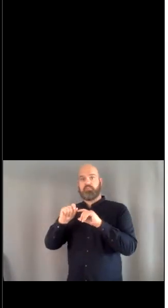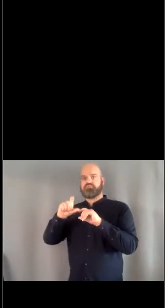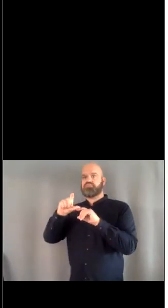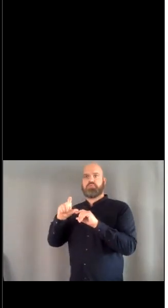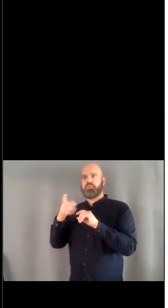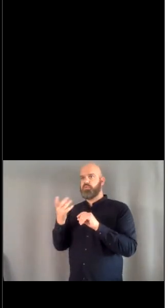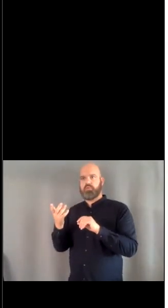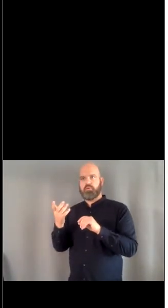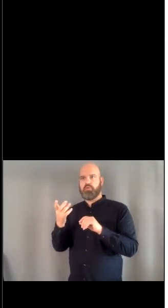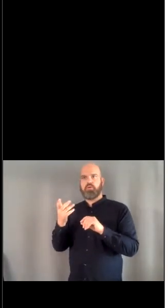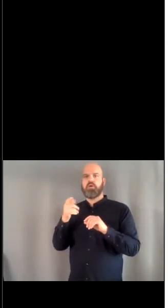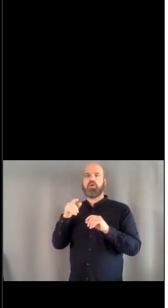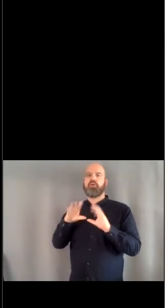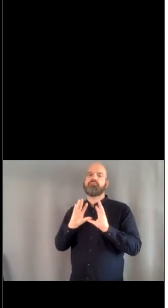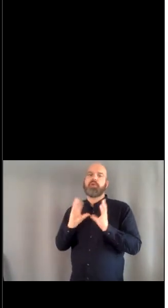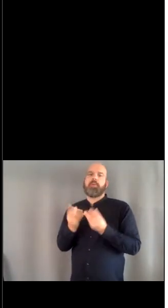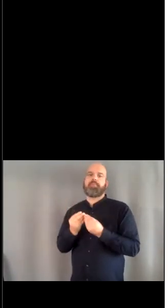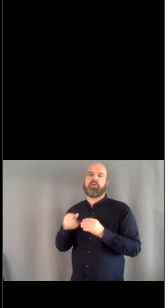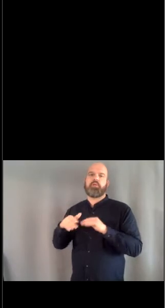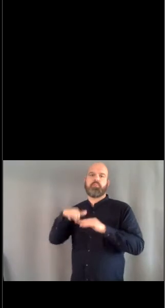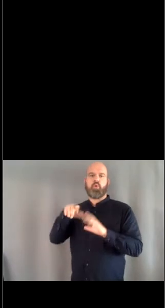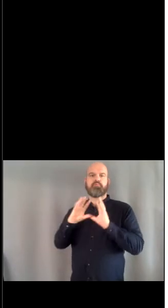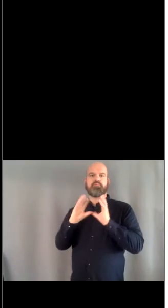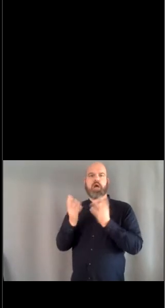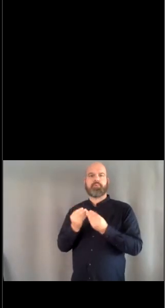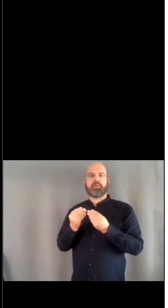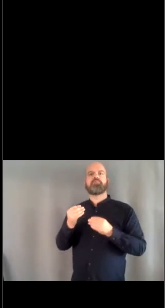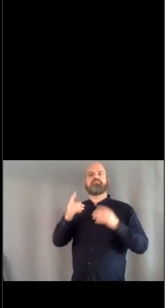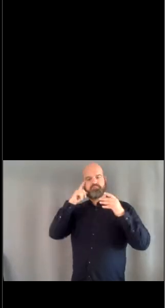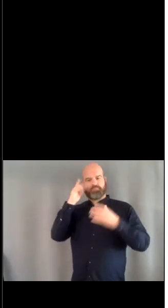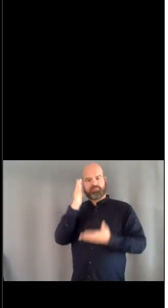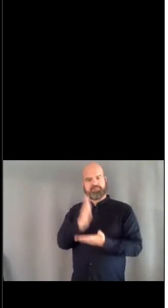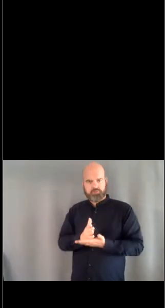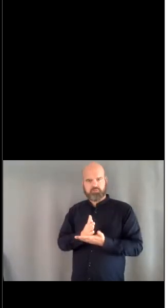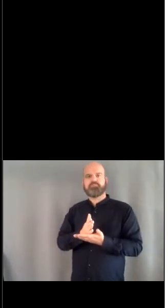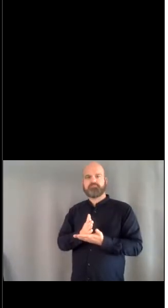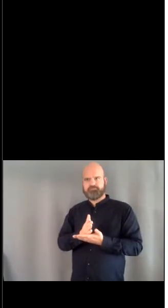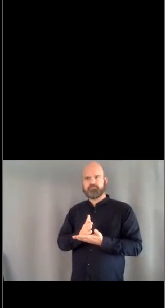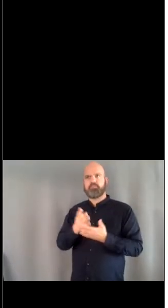So women are generally globally likely to have